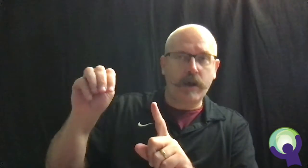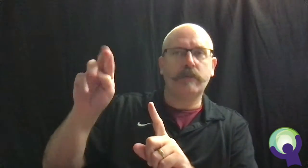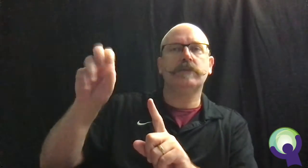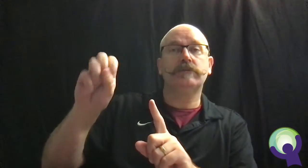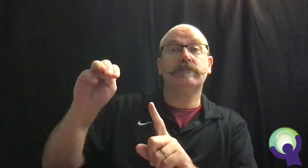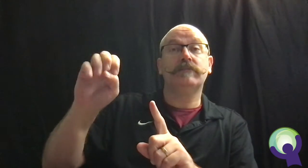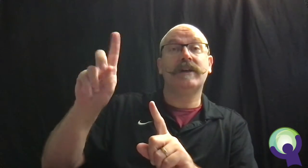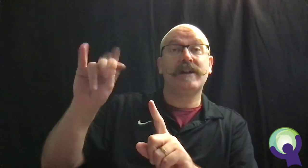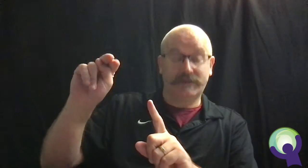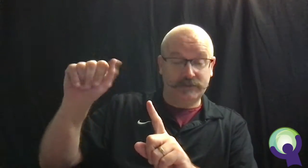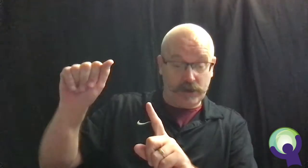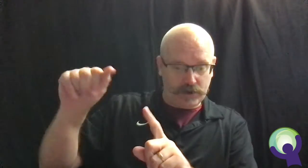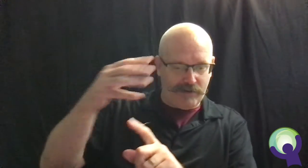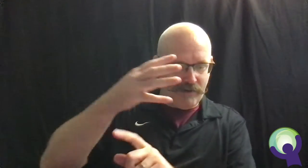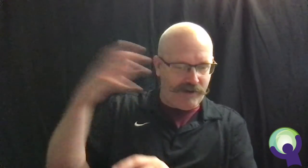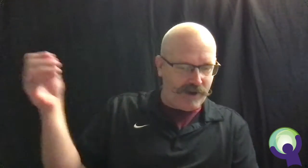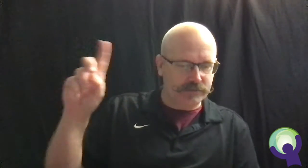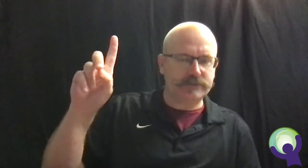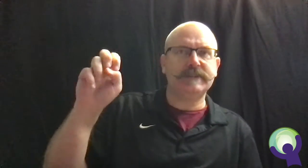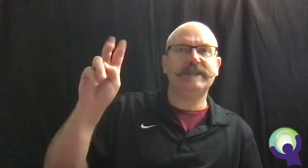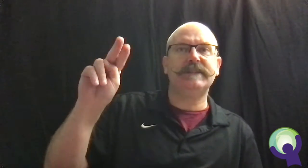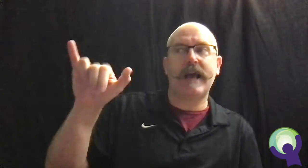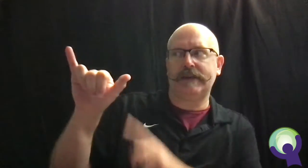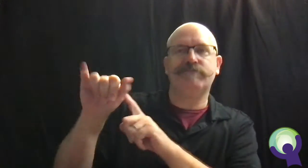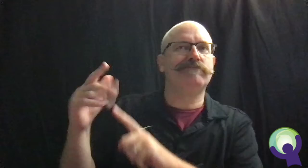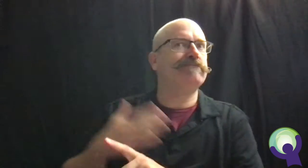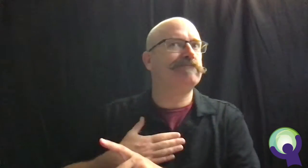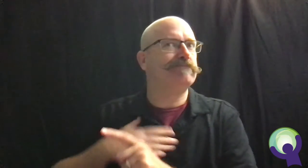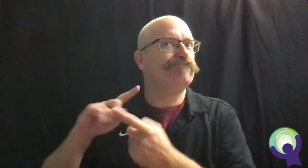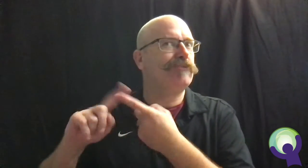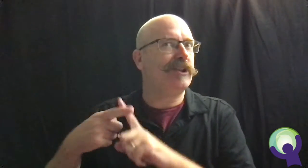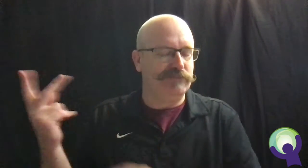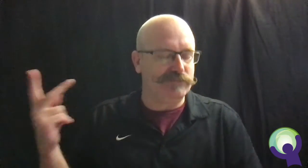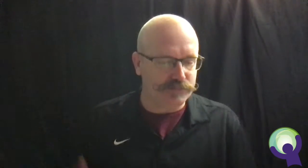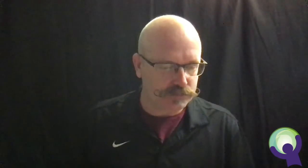Grandma, Mrs. Medina, and Denny, who's my friend.